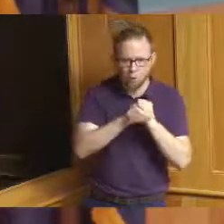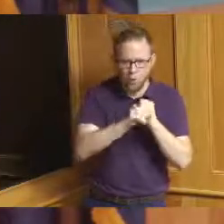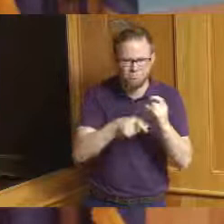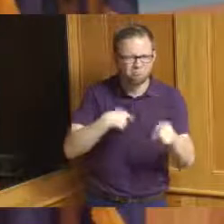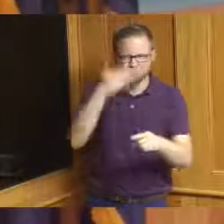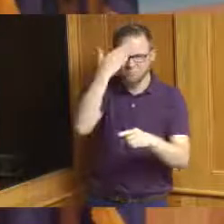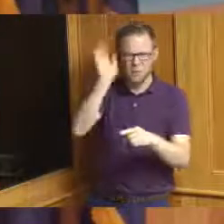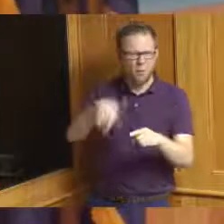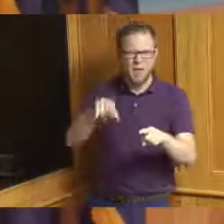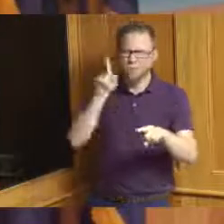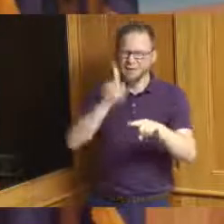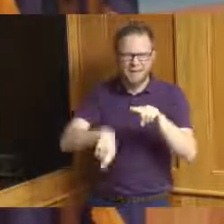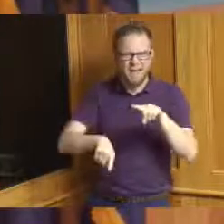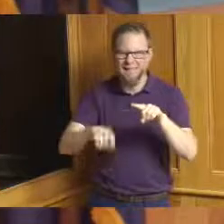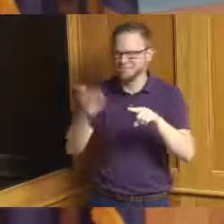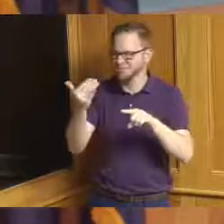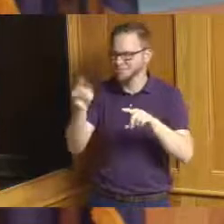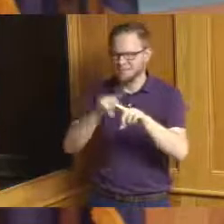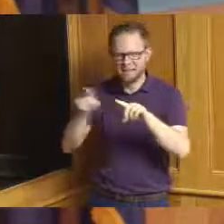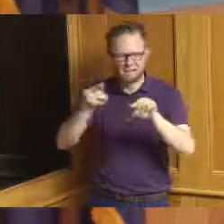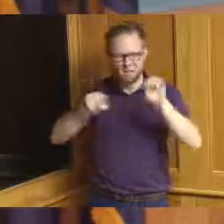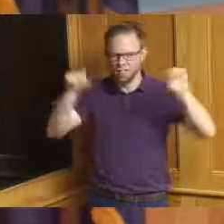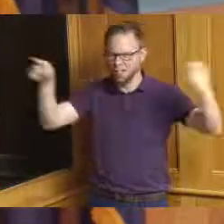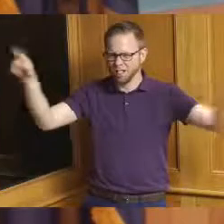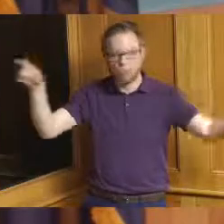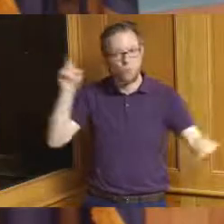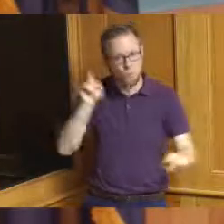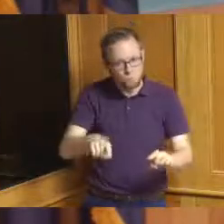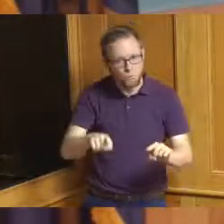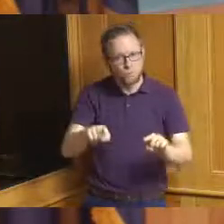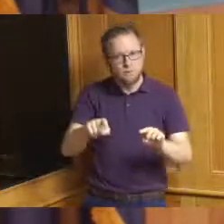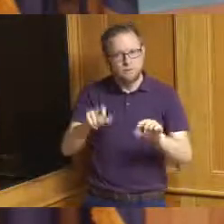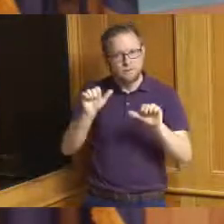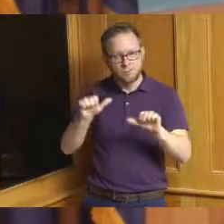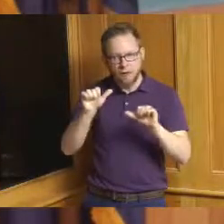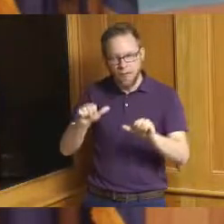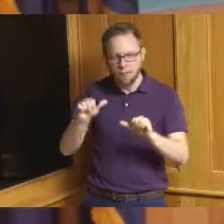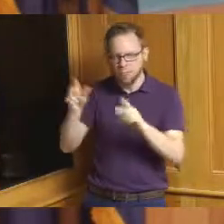able to do it with this thing right here called a smartphone and we were able to work together